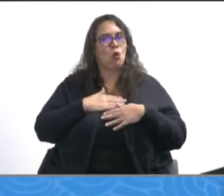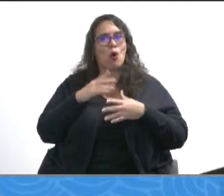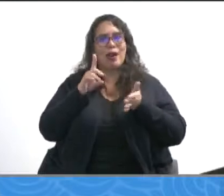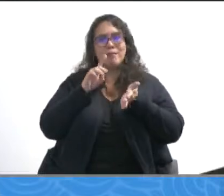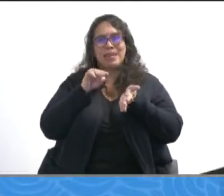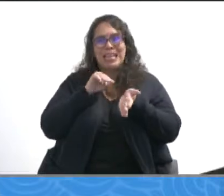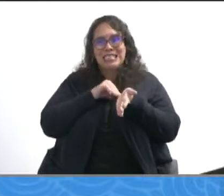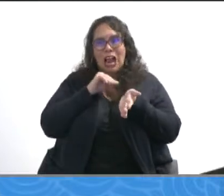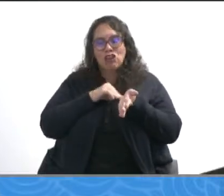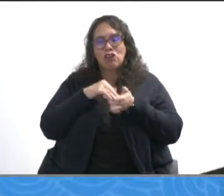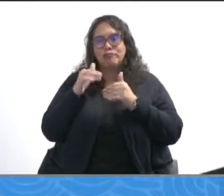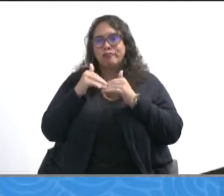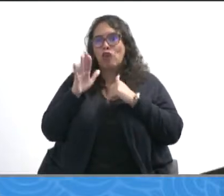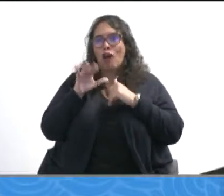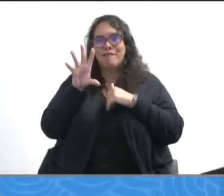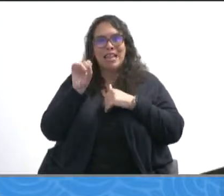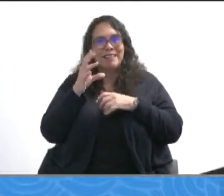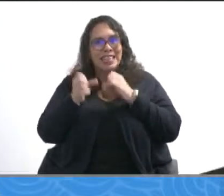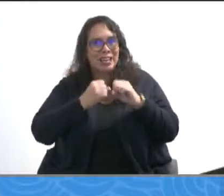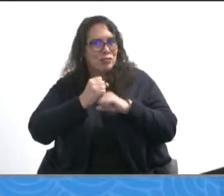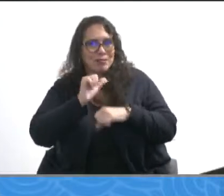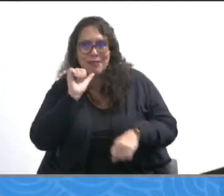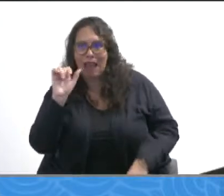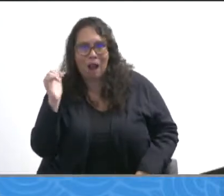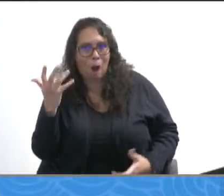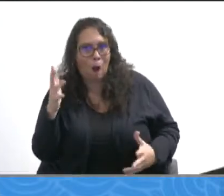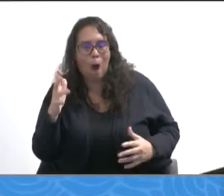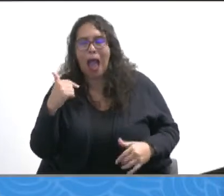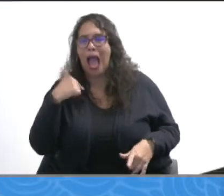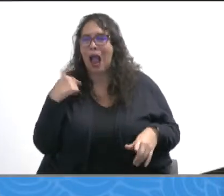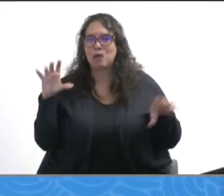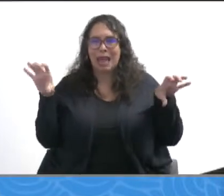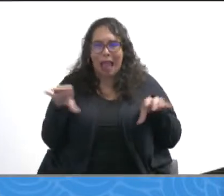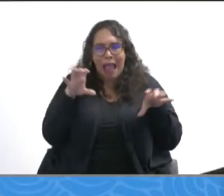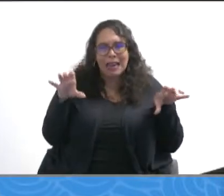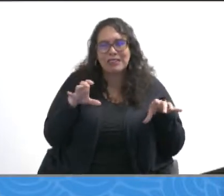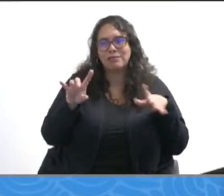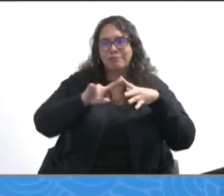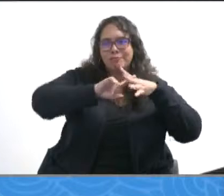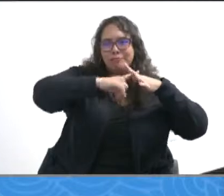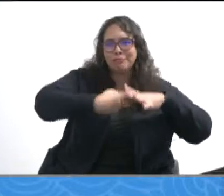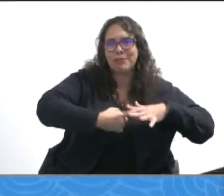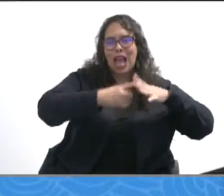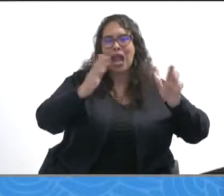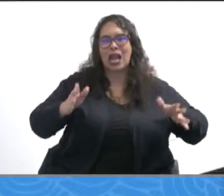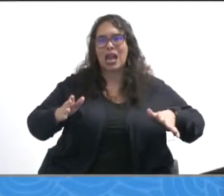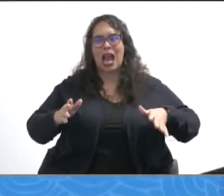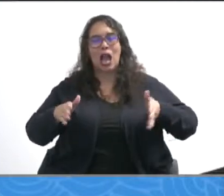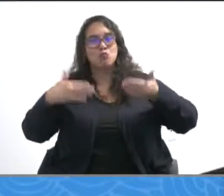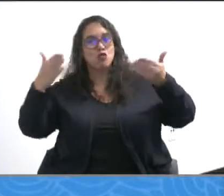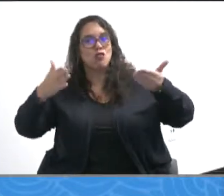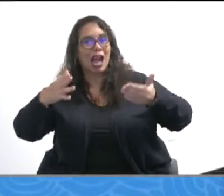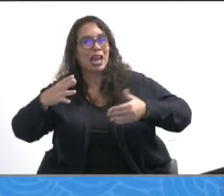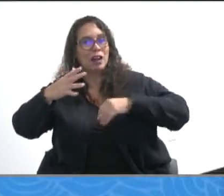But that wasn't all for me. I was an activist and pioneer. I provided poor women and children